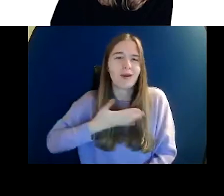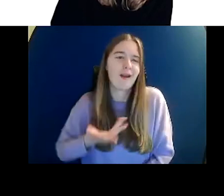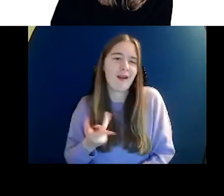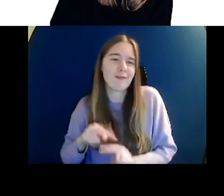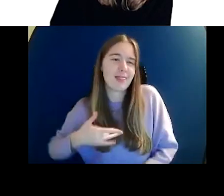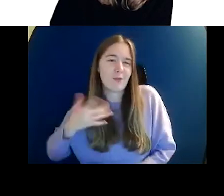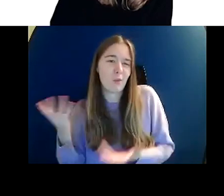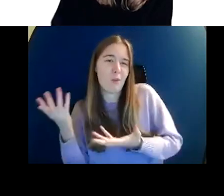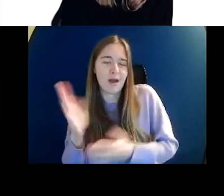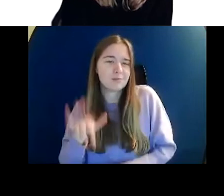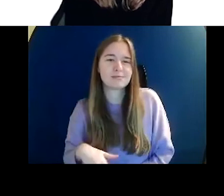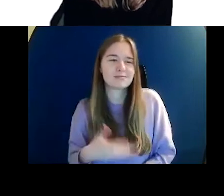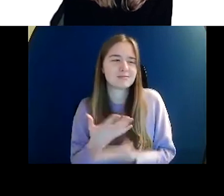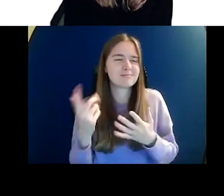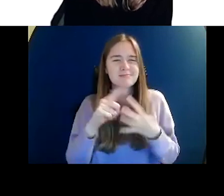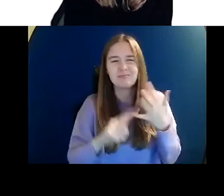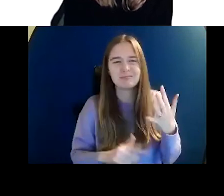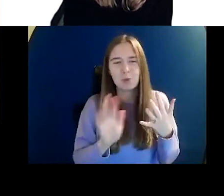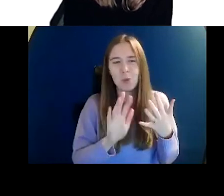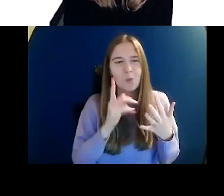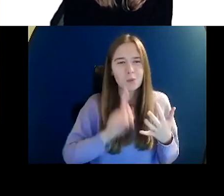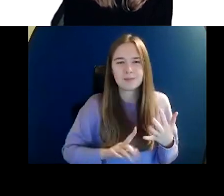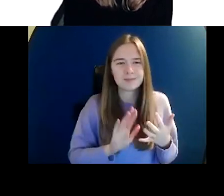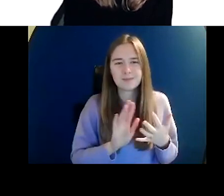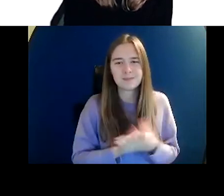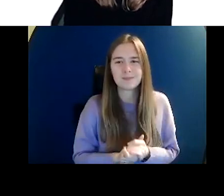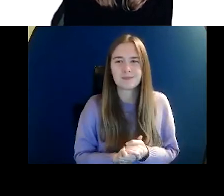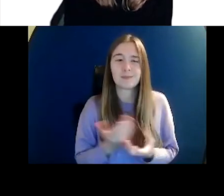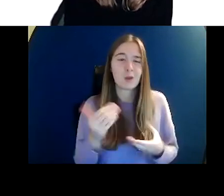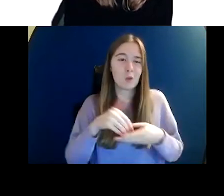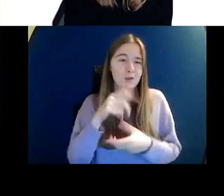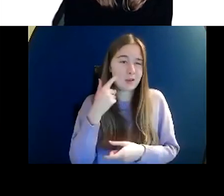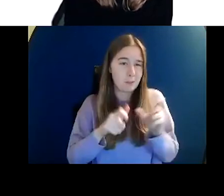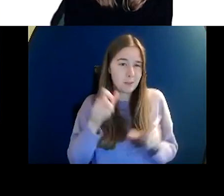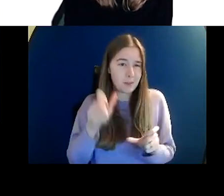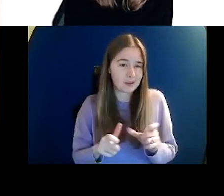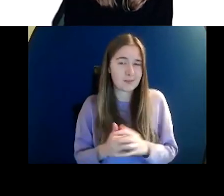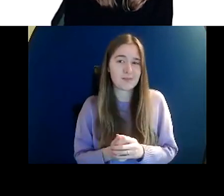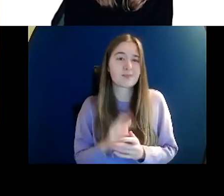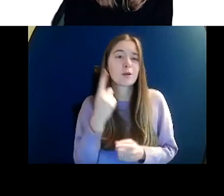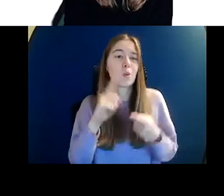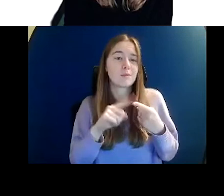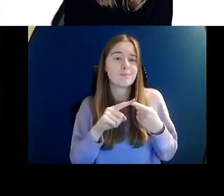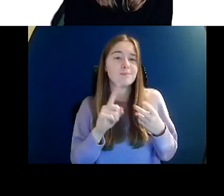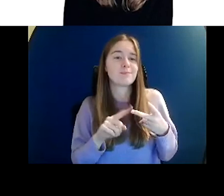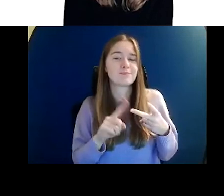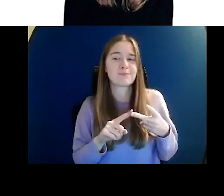or like loads of excuses that I've heard about that, in terms of including young people. So that's one thing. And I think organizations like A Place In Childhood